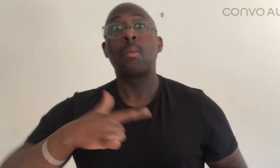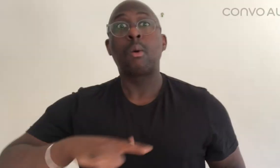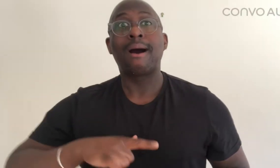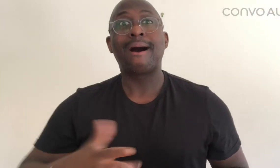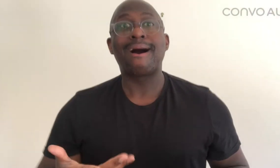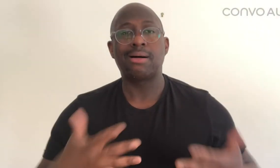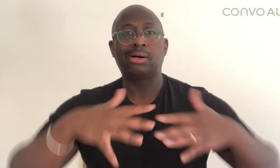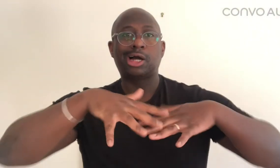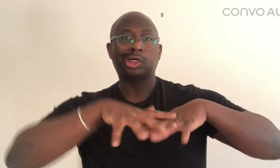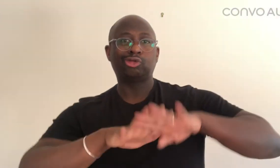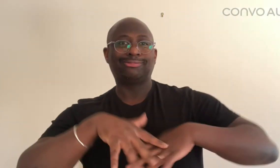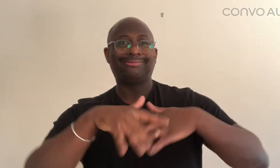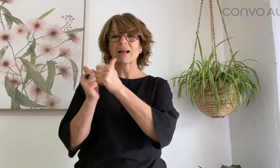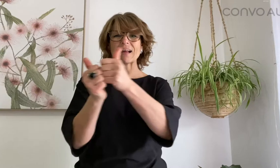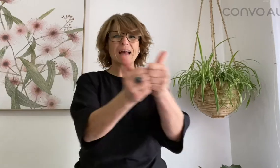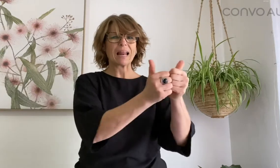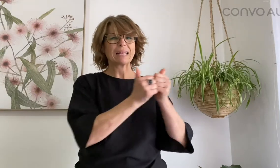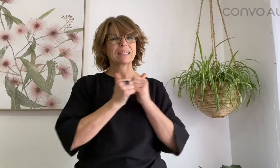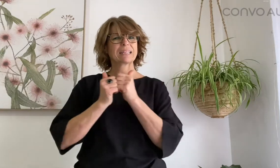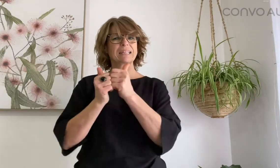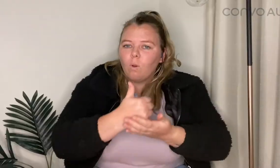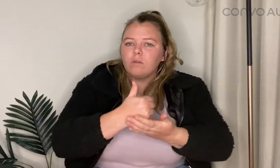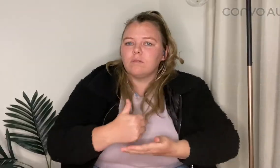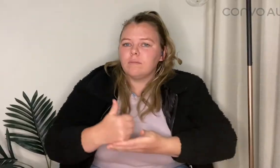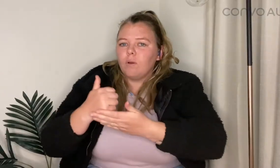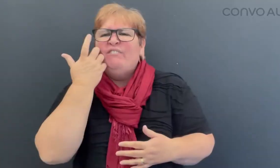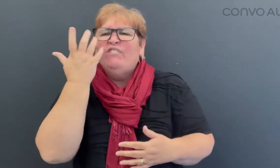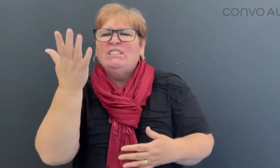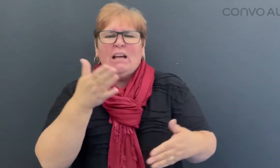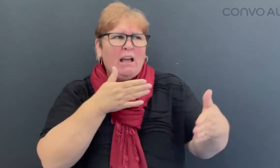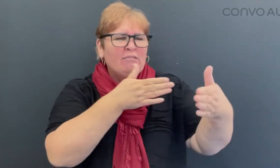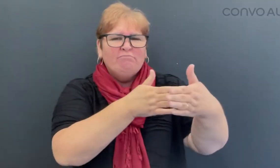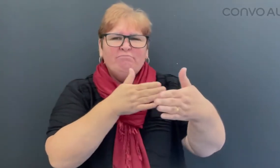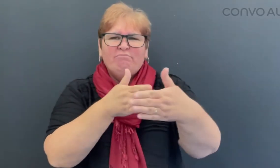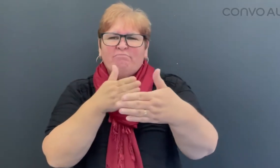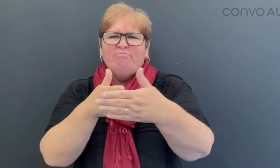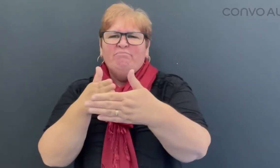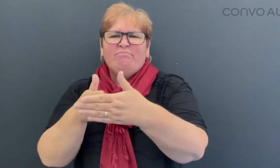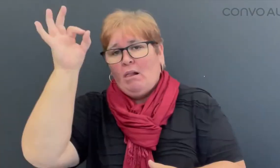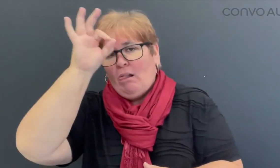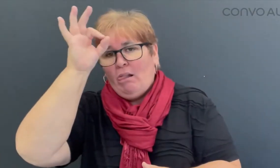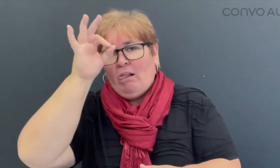We have intersectionality in our community. We work together and support each other as allies to overcome future unconscious barriers